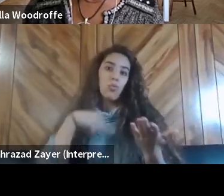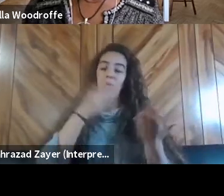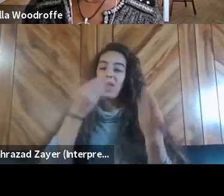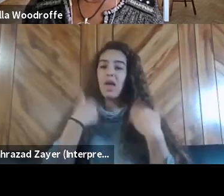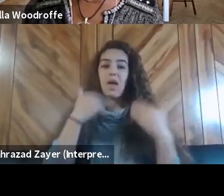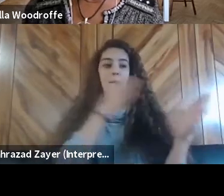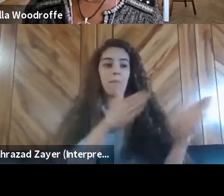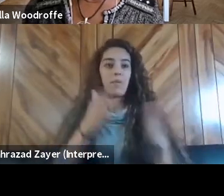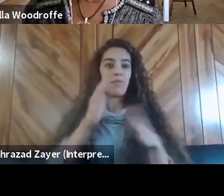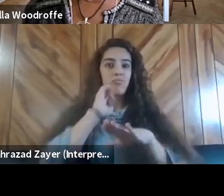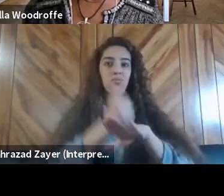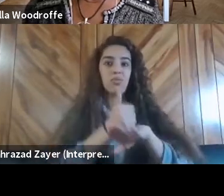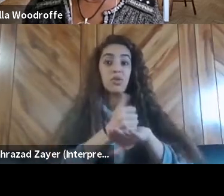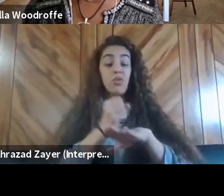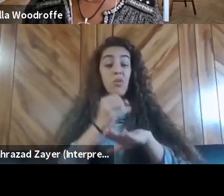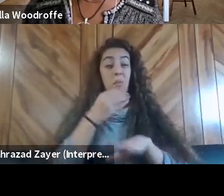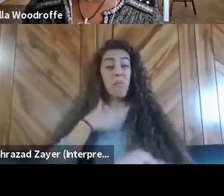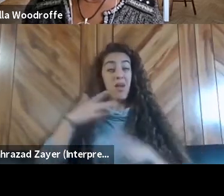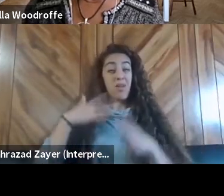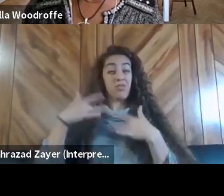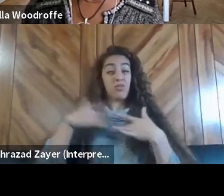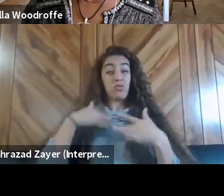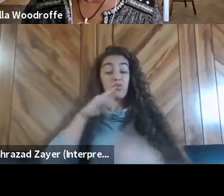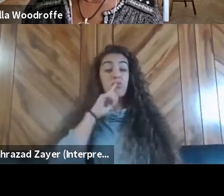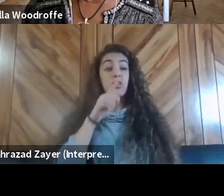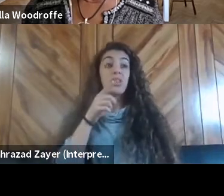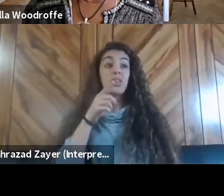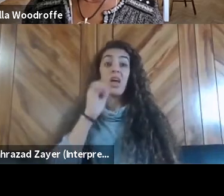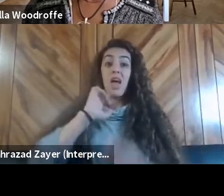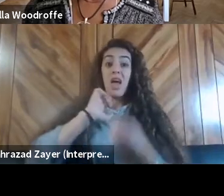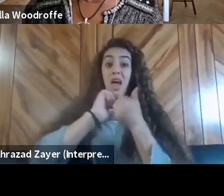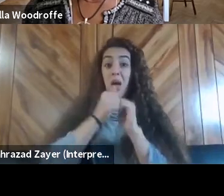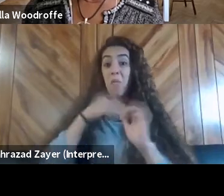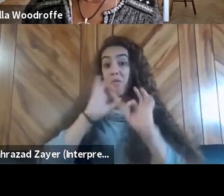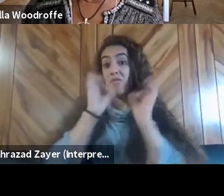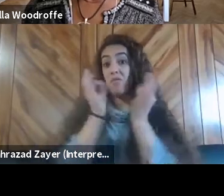hovered over me were, was how my family would take it, right. So